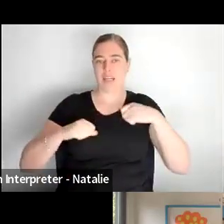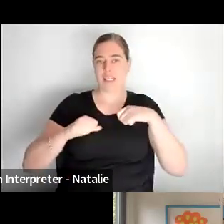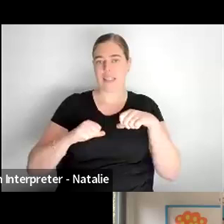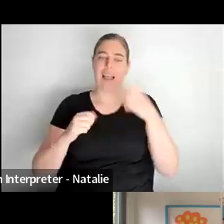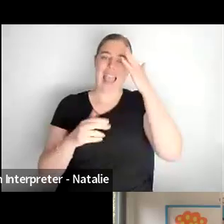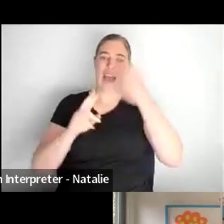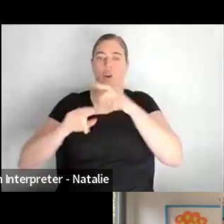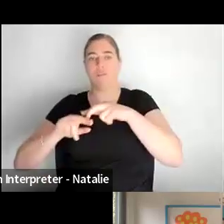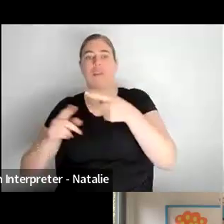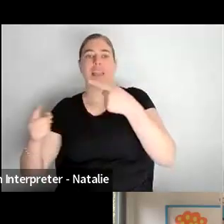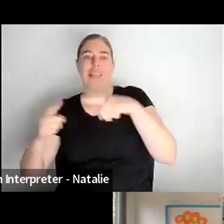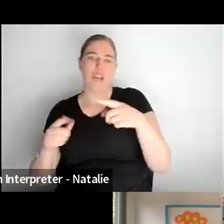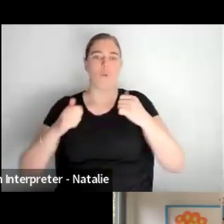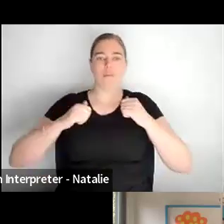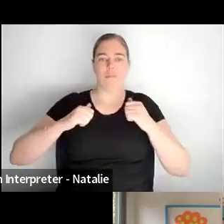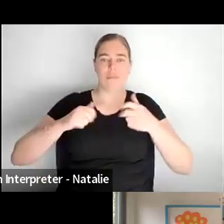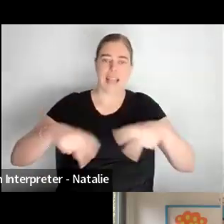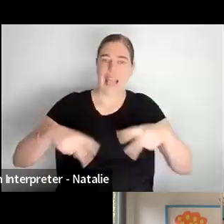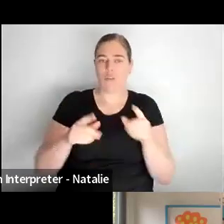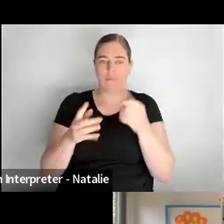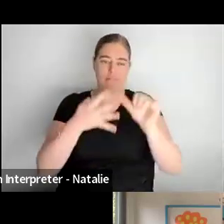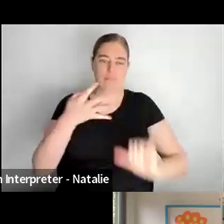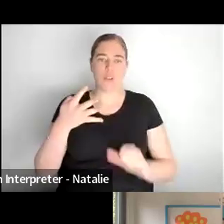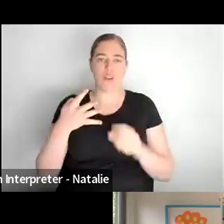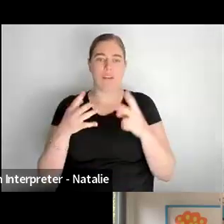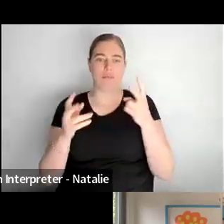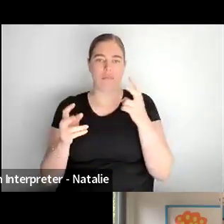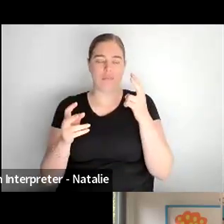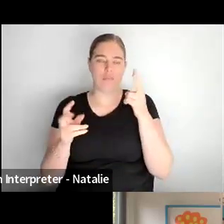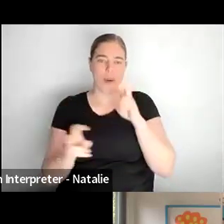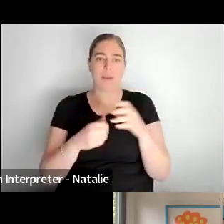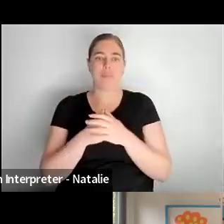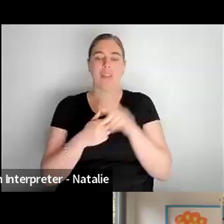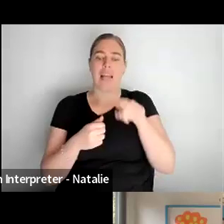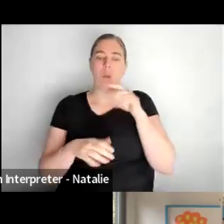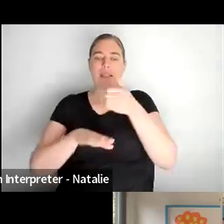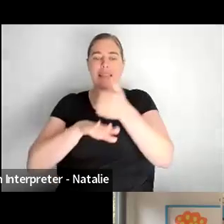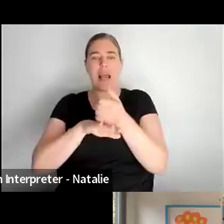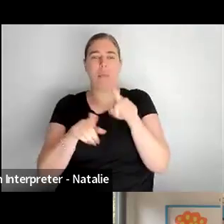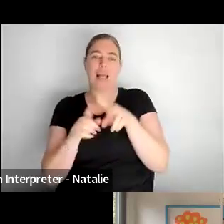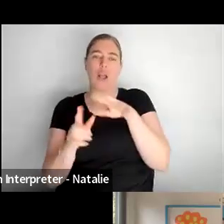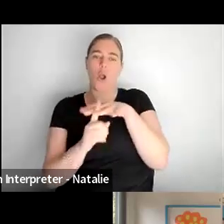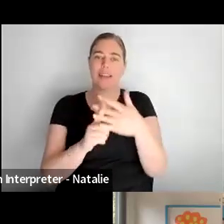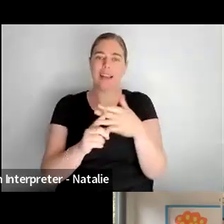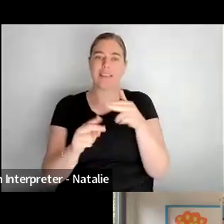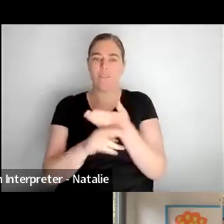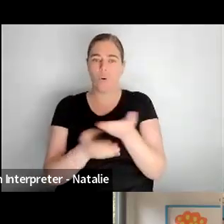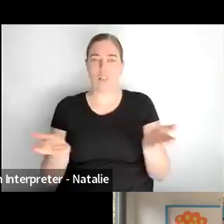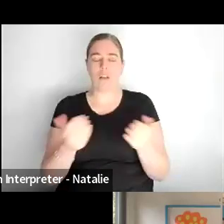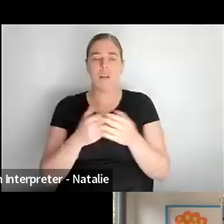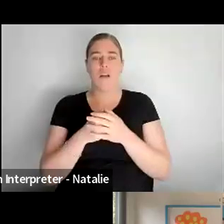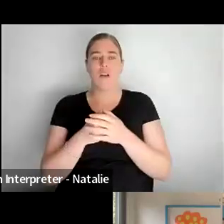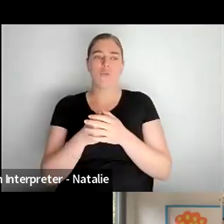dance, so on, and they provide sector context as well, so it helps to frame the discussions.